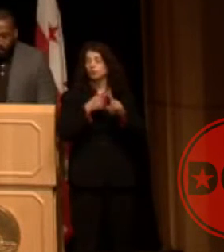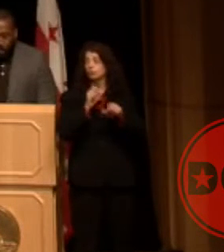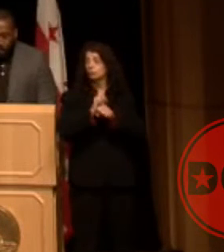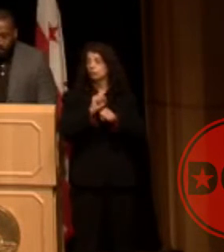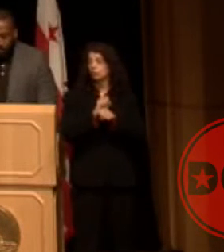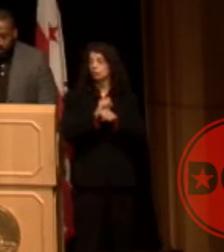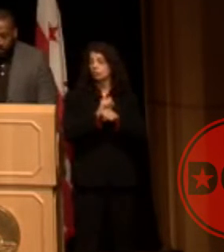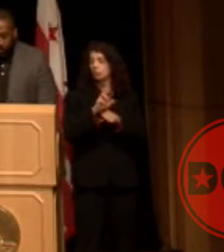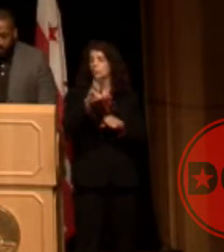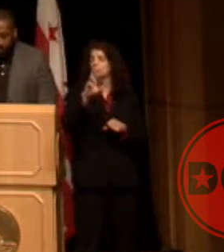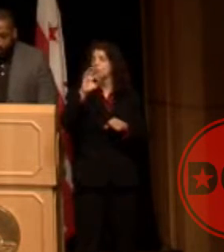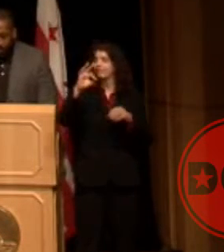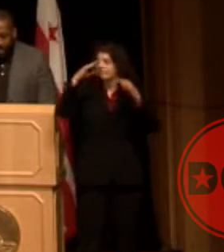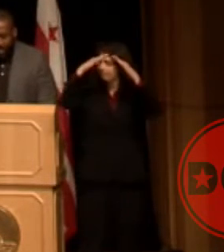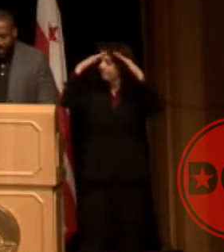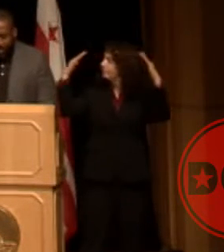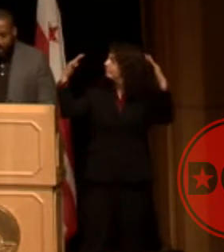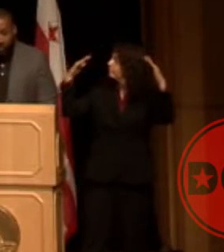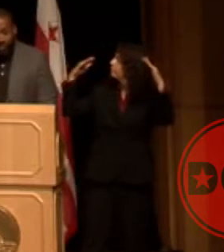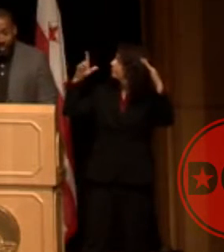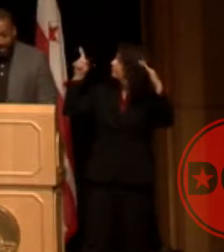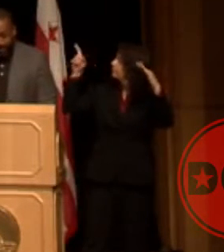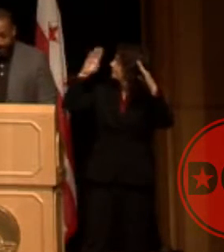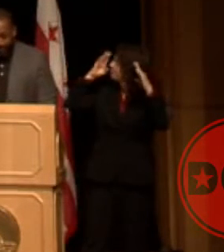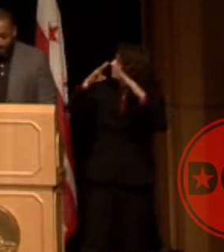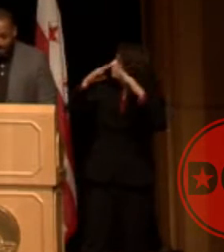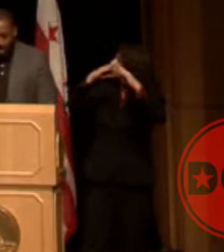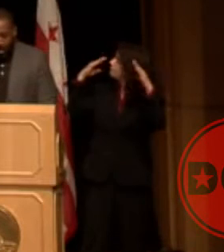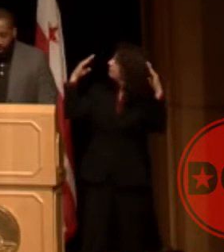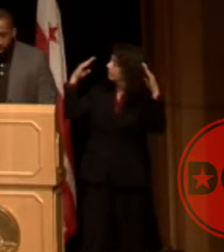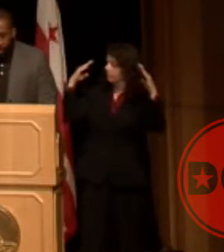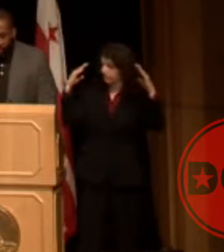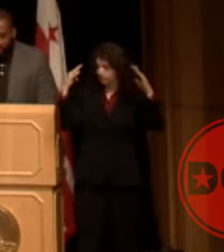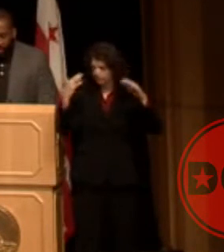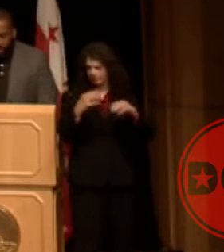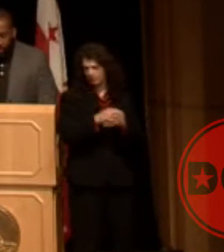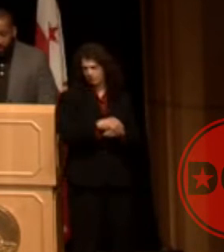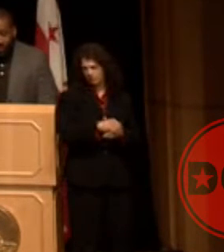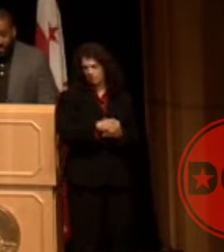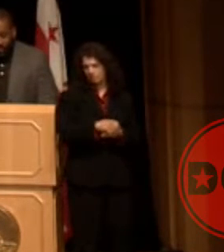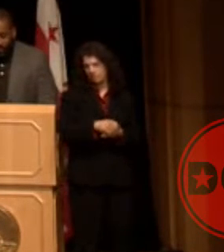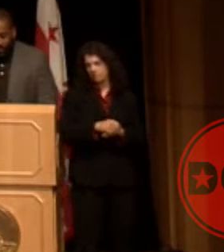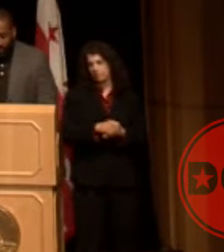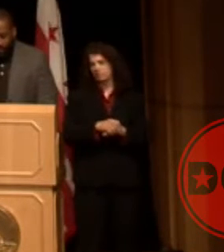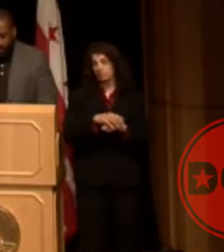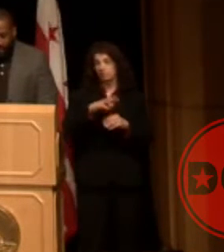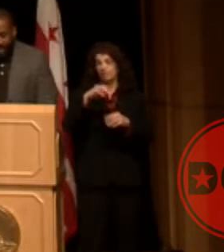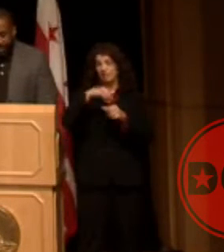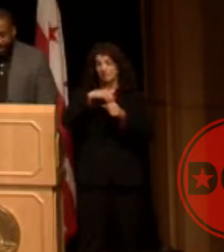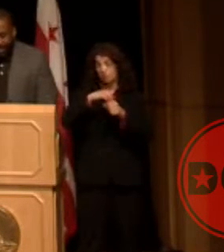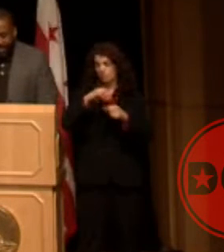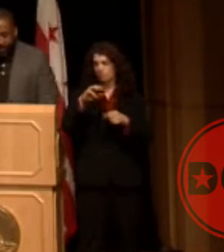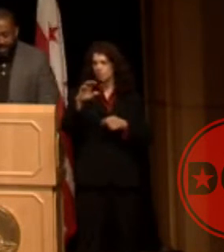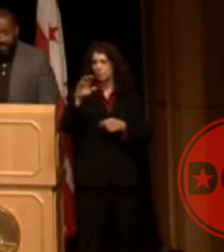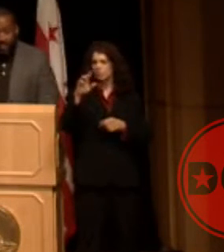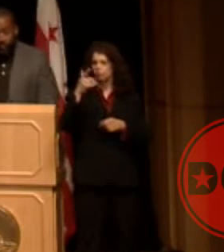WILL ALSO INCLUDE A FULL-SIZE INDOOR GYMNASIUM. OUR LARGEST INDOOR FITNESS FACILITY AND MEETING SPACES FOR